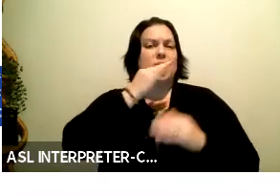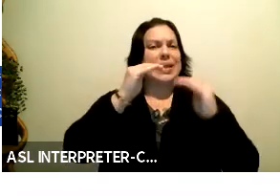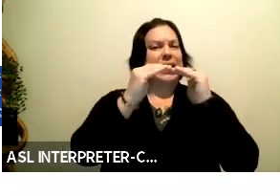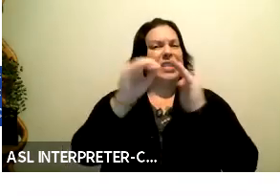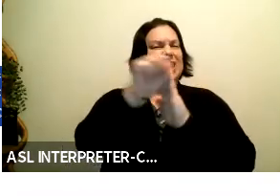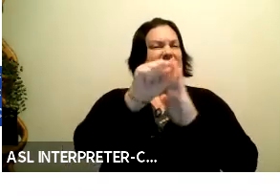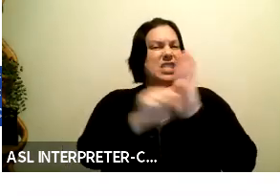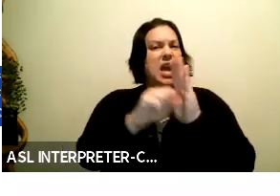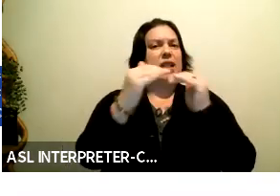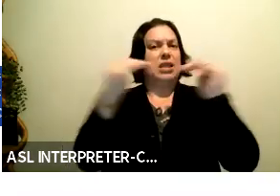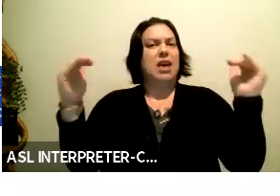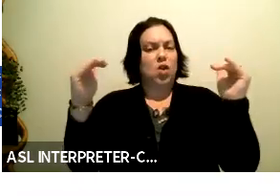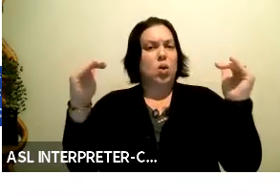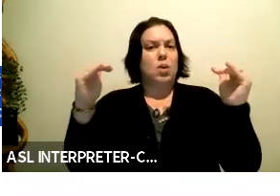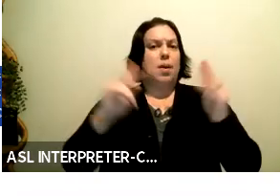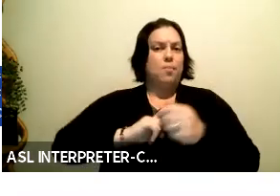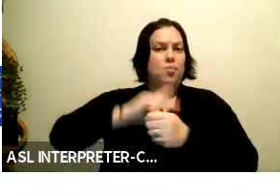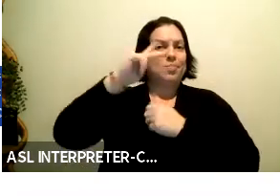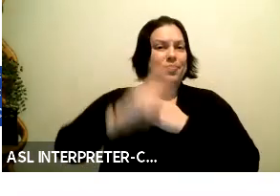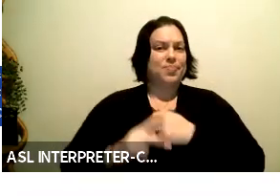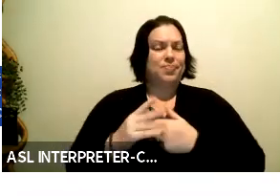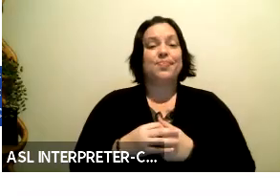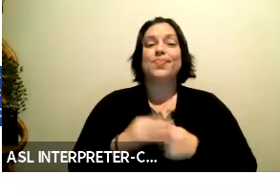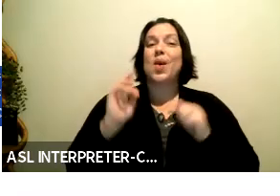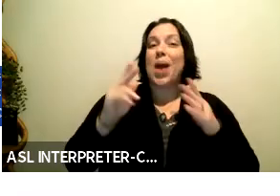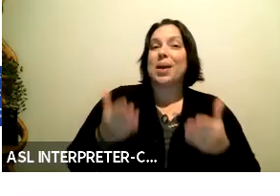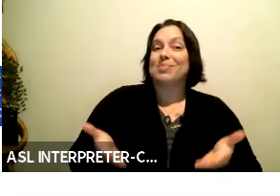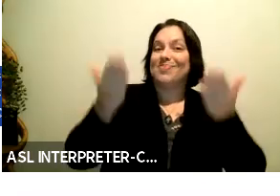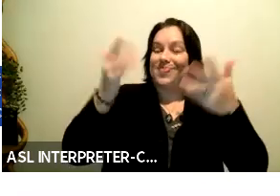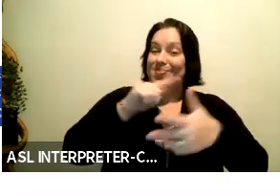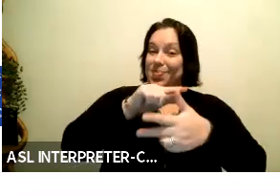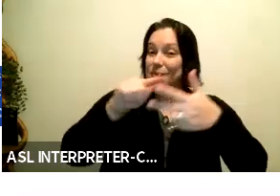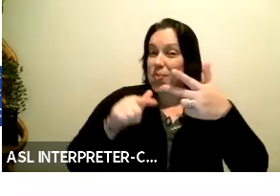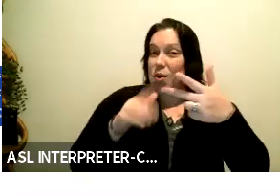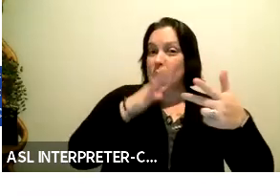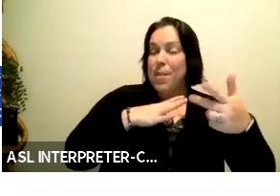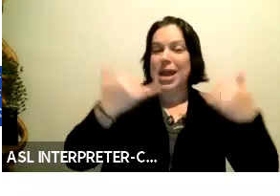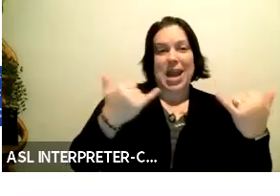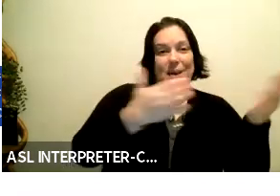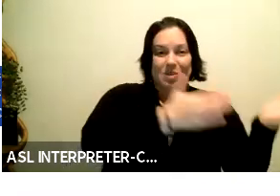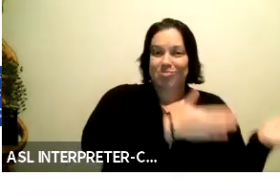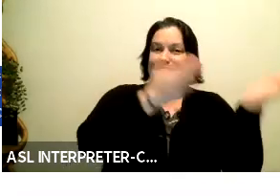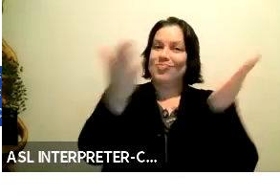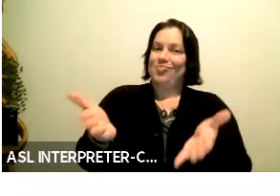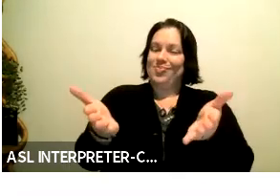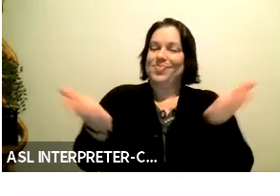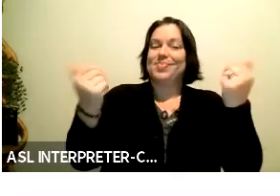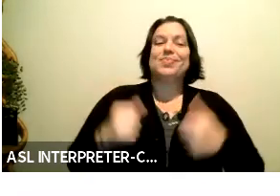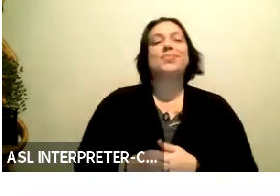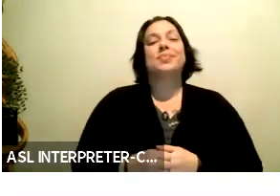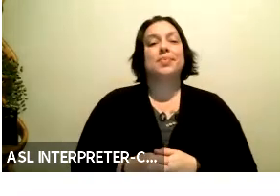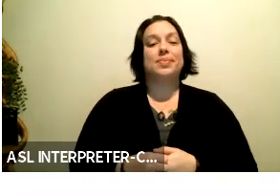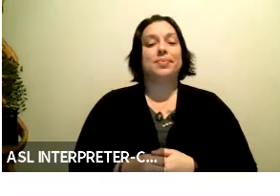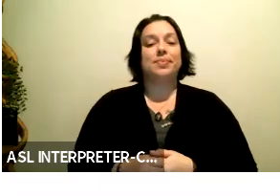initiatives. All right, Aimee, Charlotte, and Sadie, I will now turn it over to you.